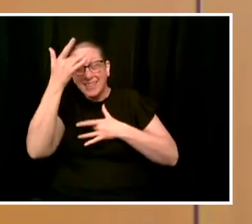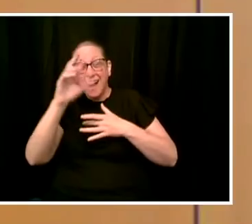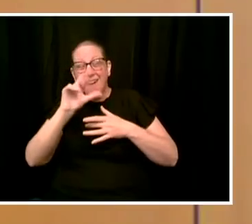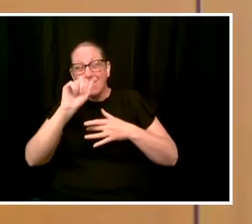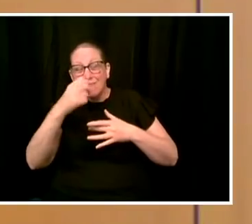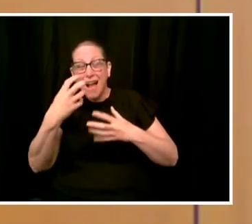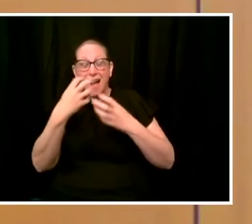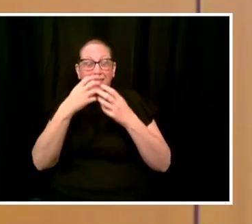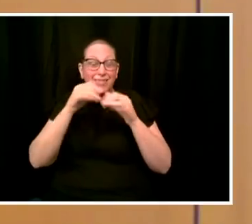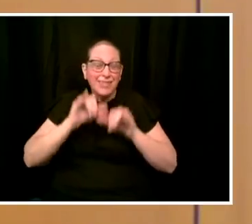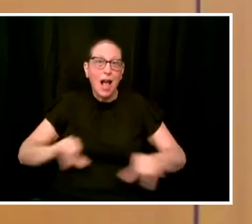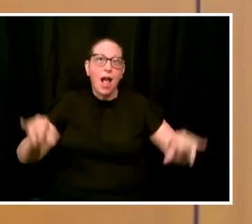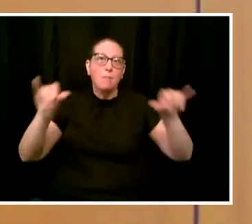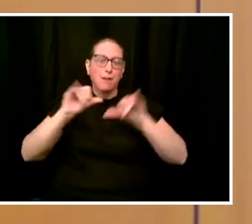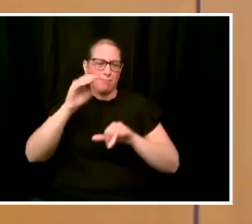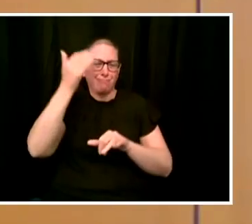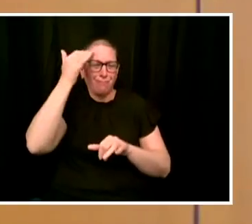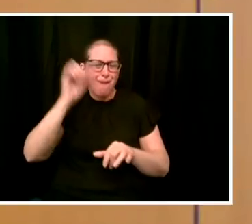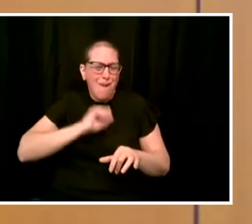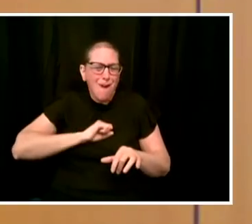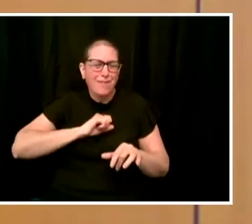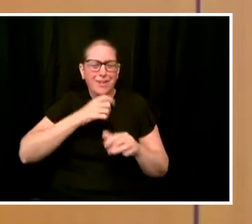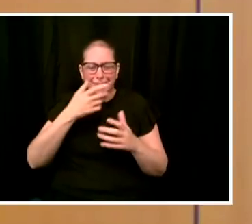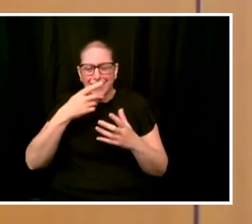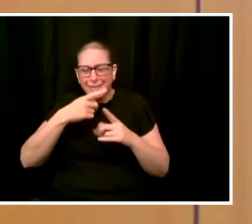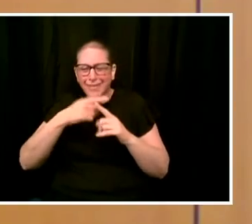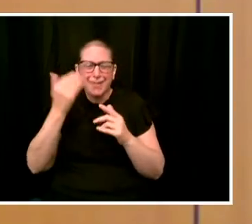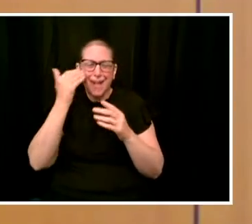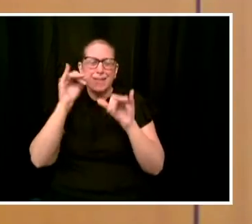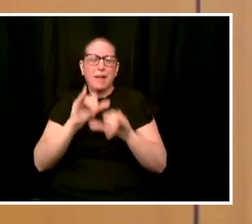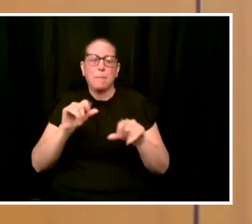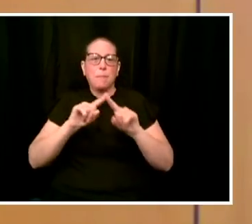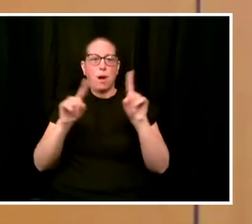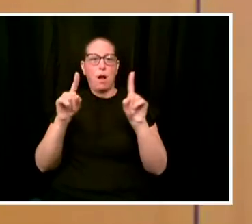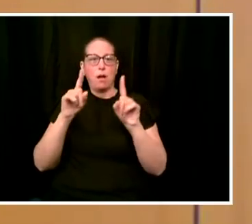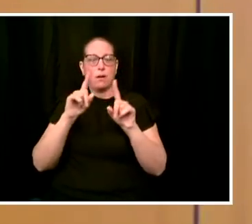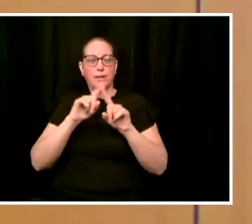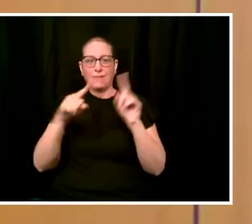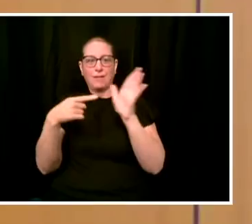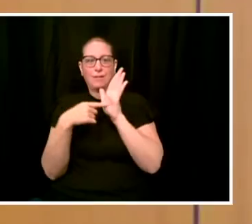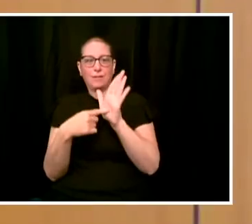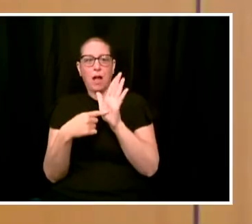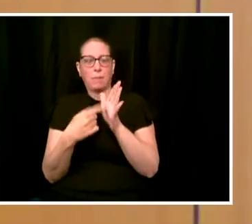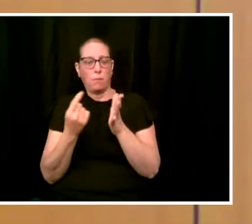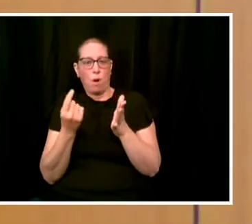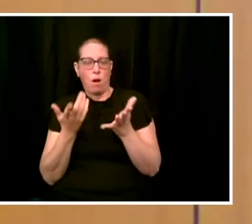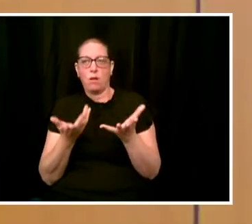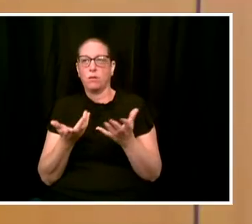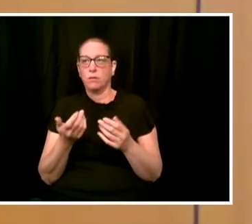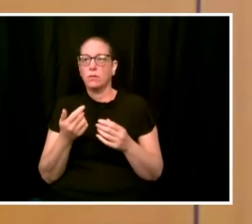PRACTICE, YOU'RE RIGHT, THOSE IN